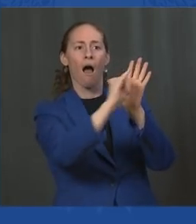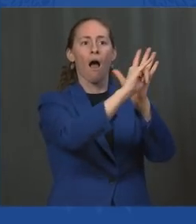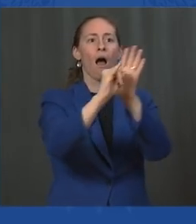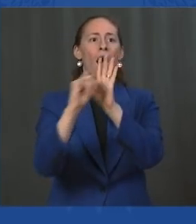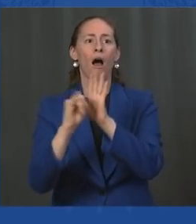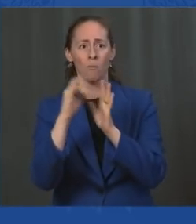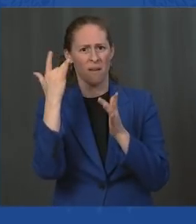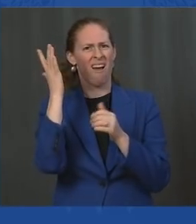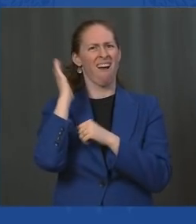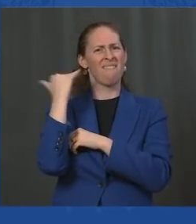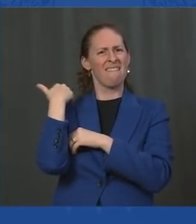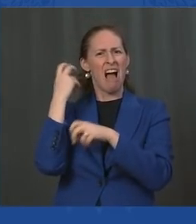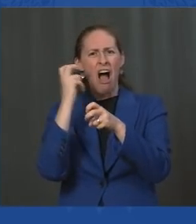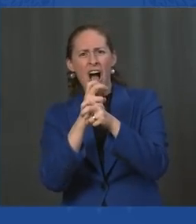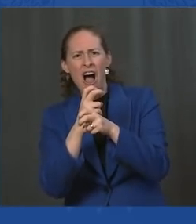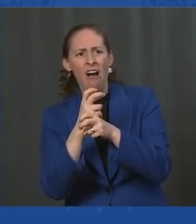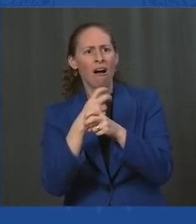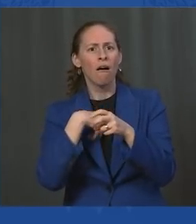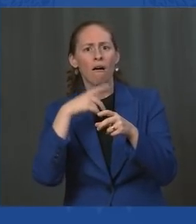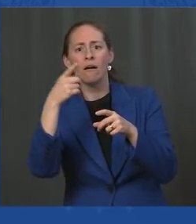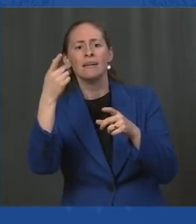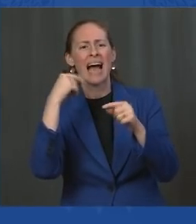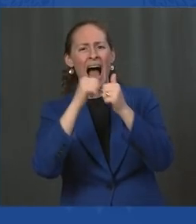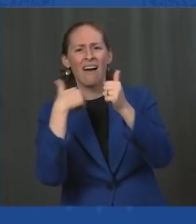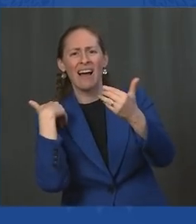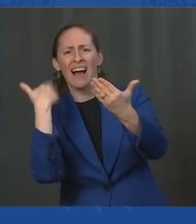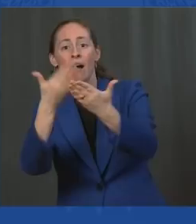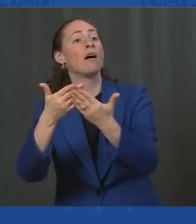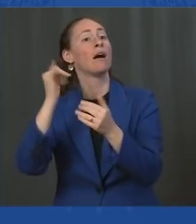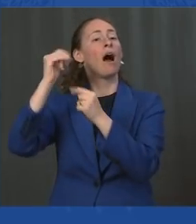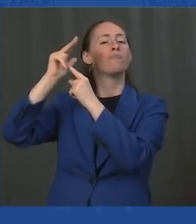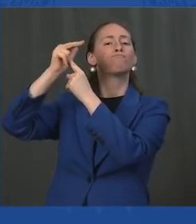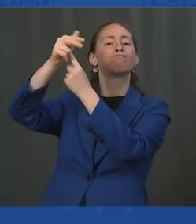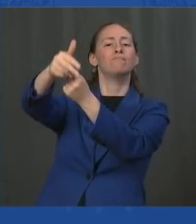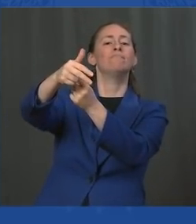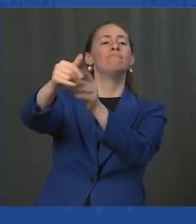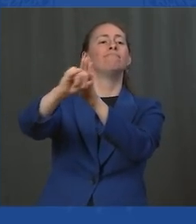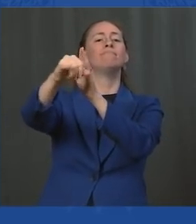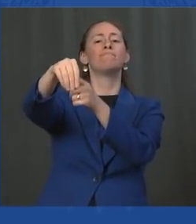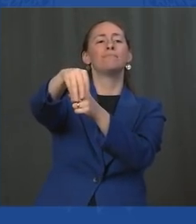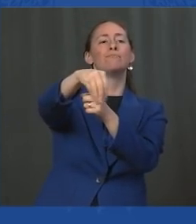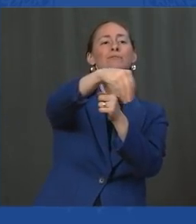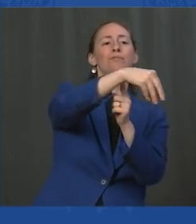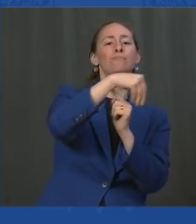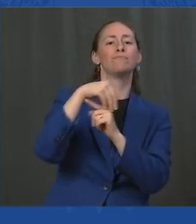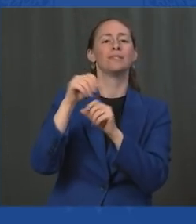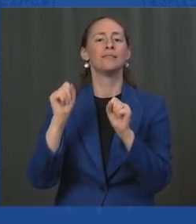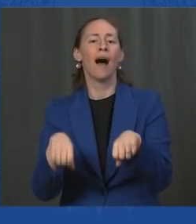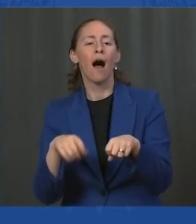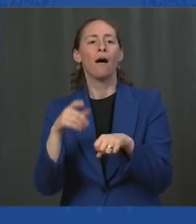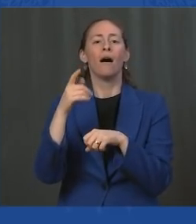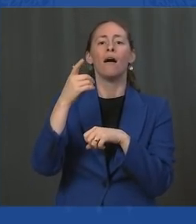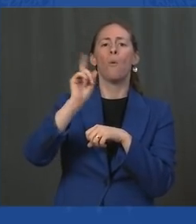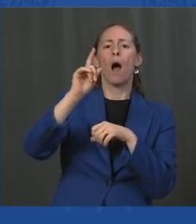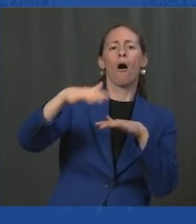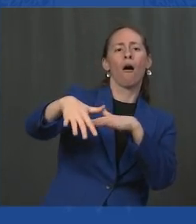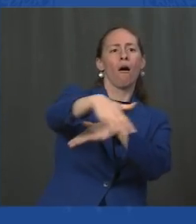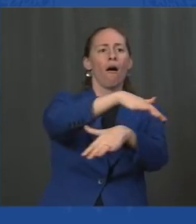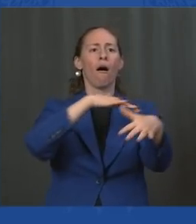They can identify where the lines are down, map the damage, help get the transmission lines back up and running in all the parishes.